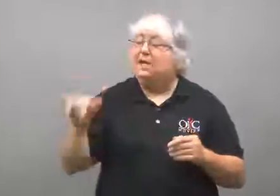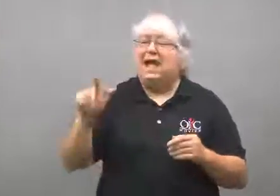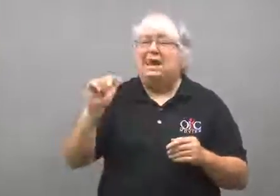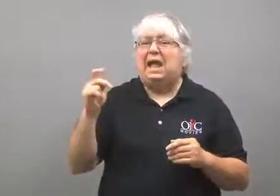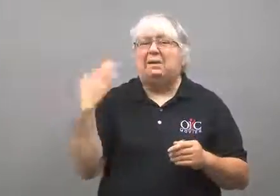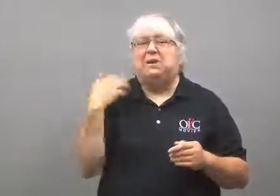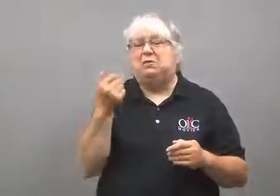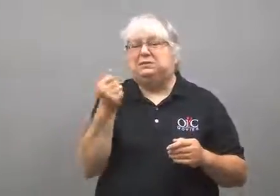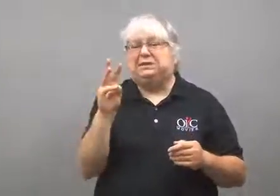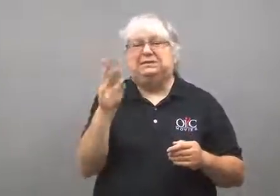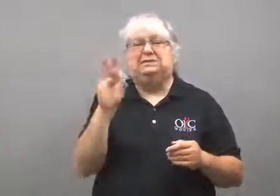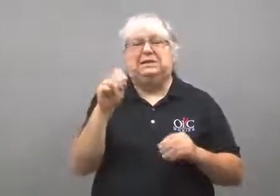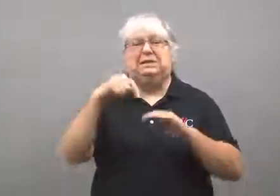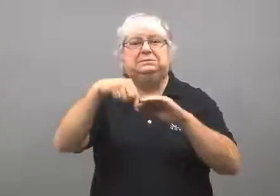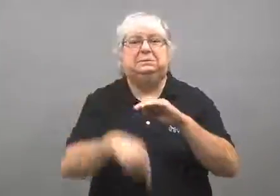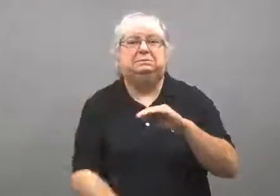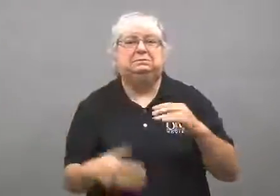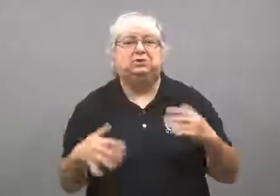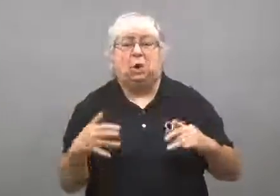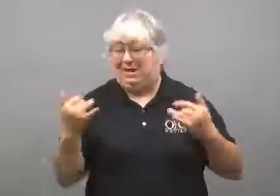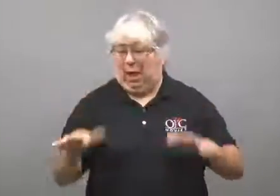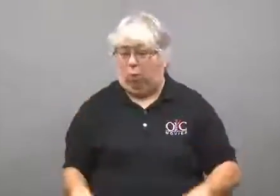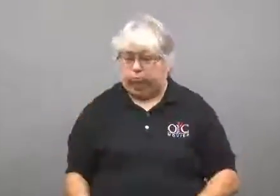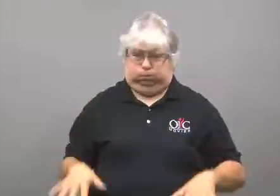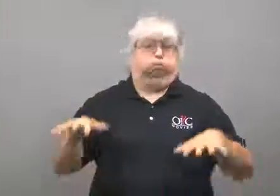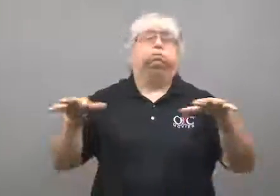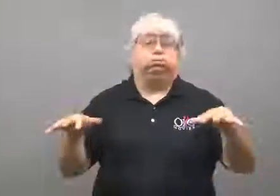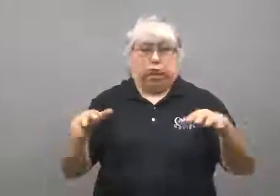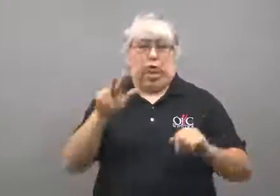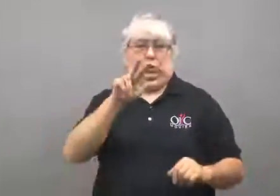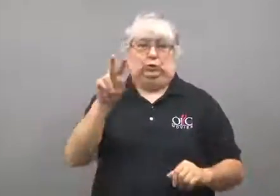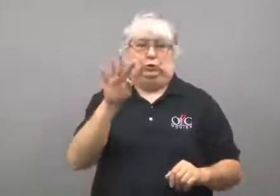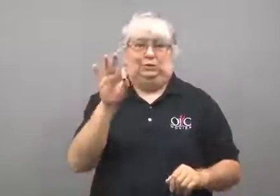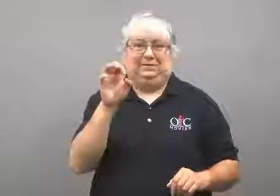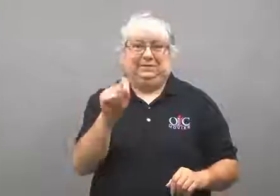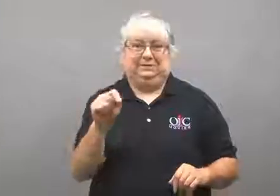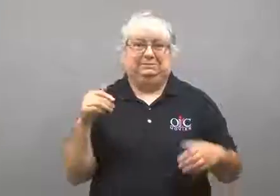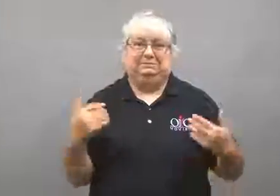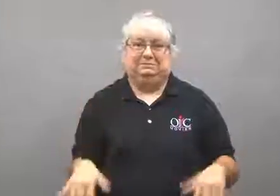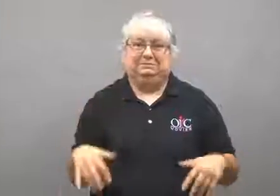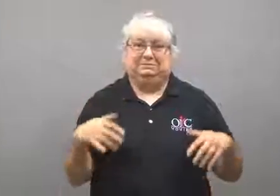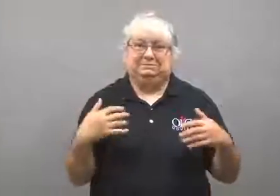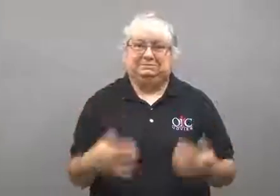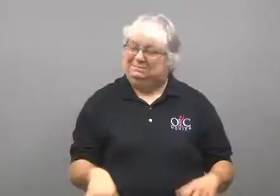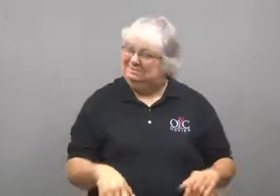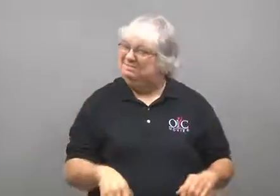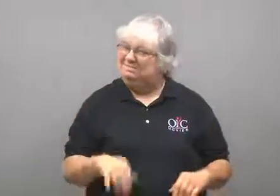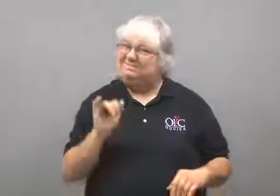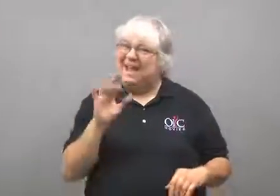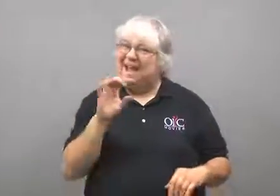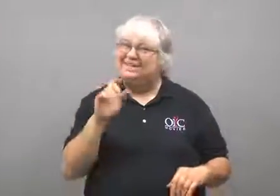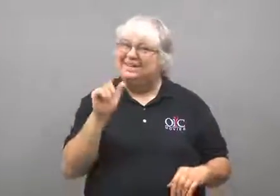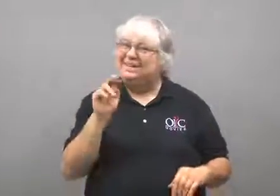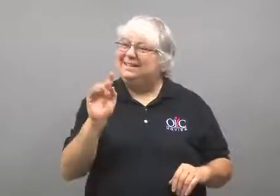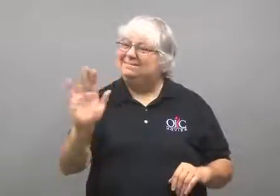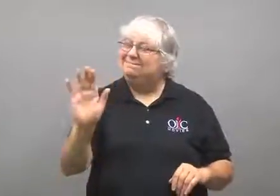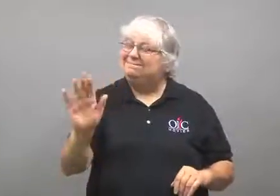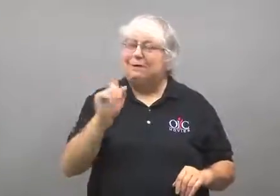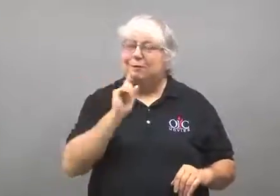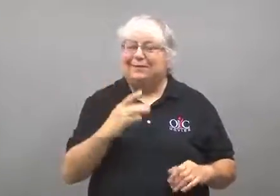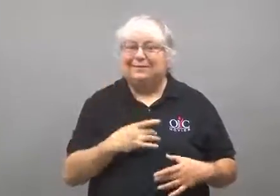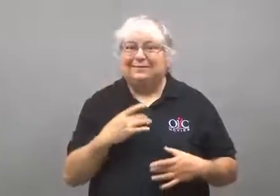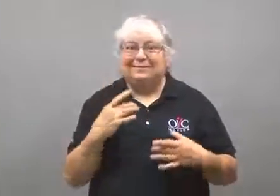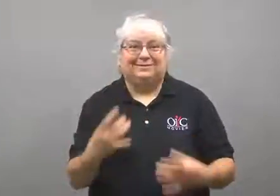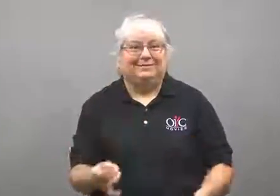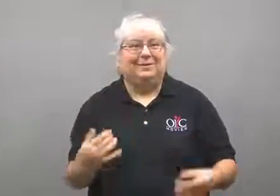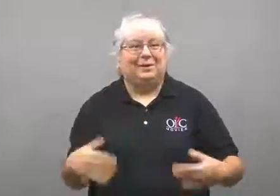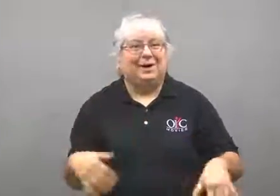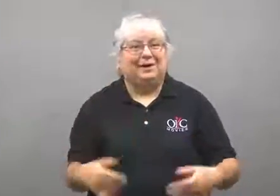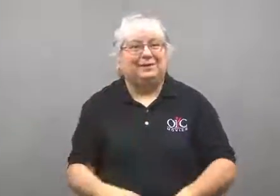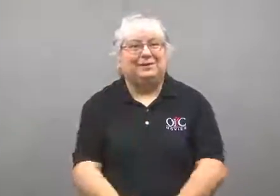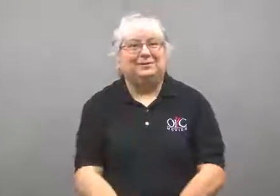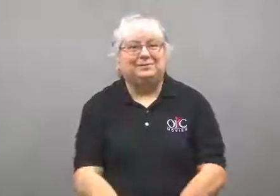The lake is normally 16 feet deep. It has now risen to 32 feet deep.